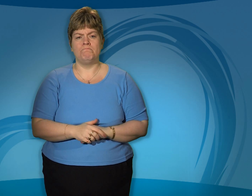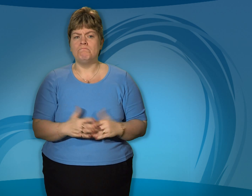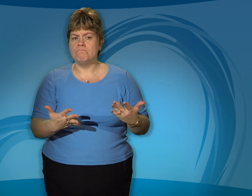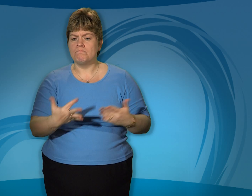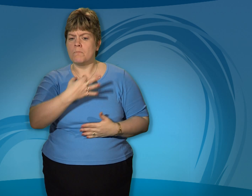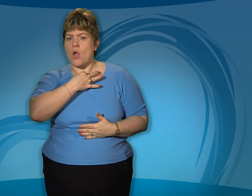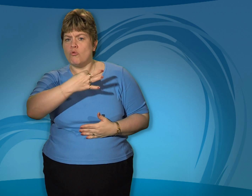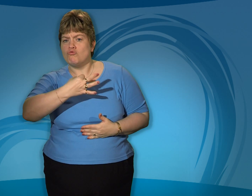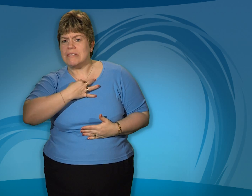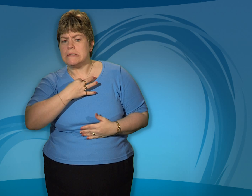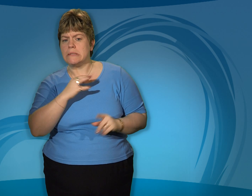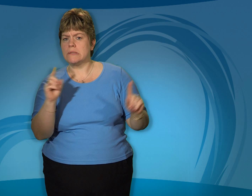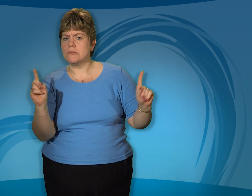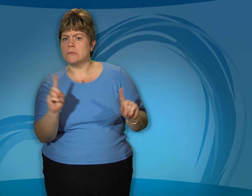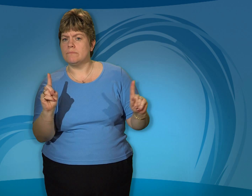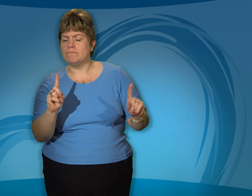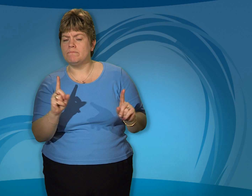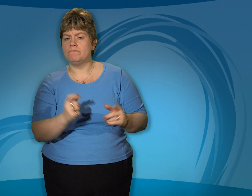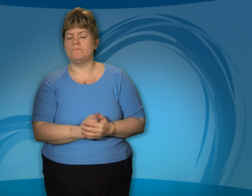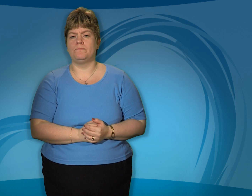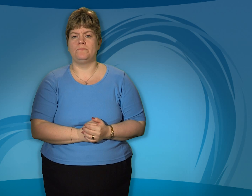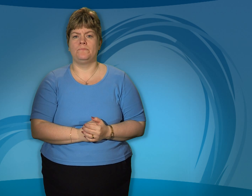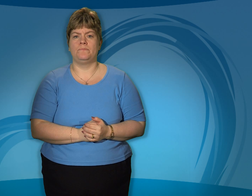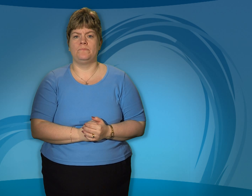What are the risks and consequences?